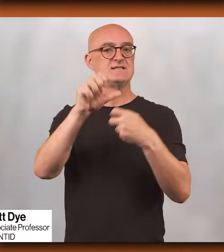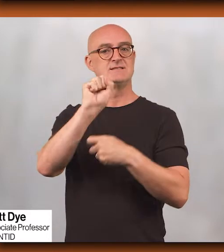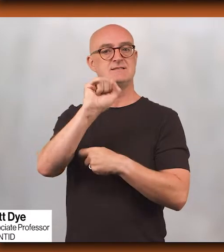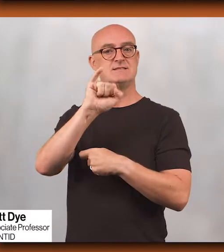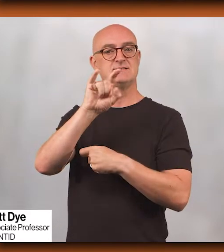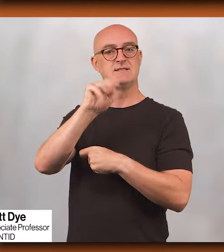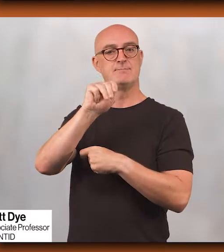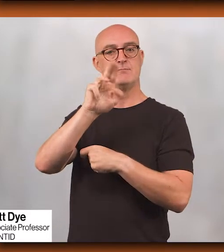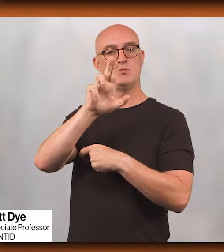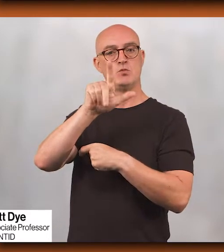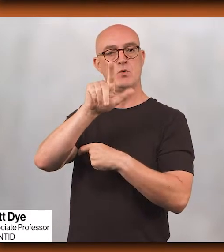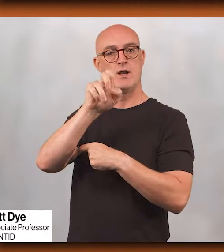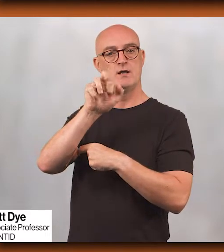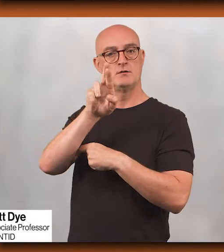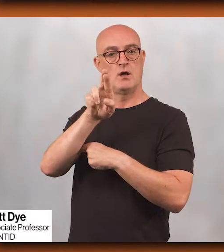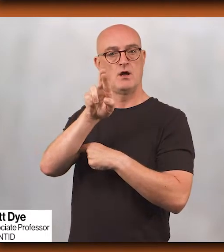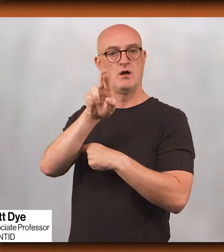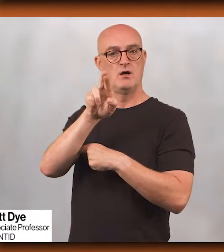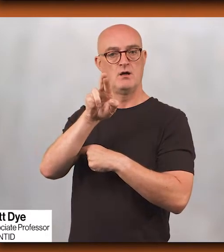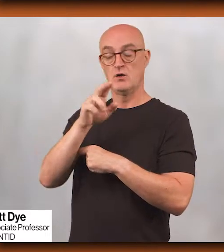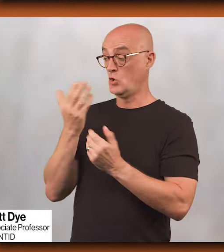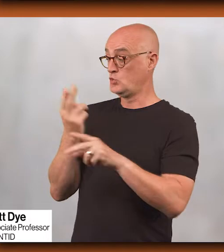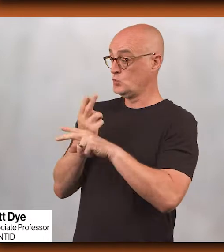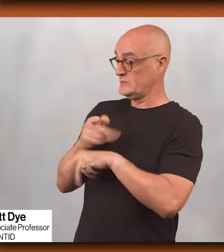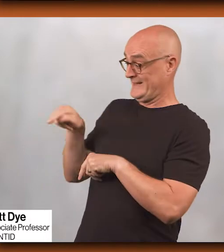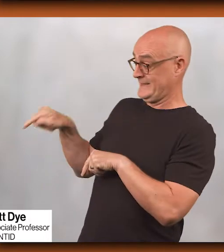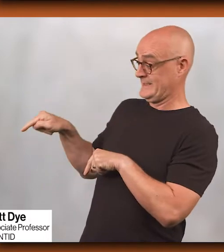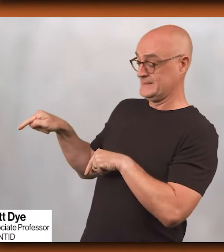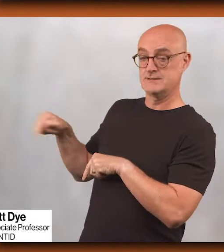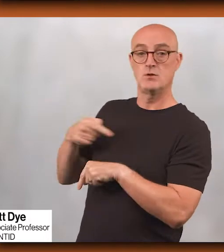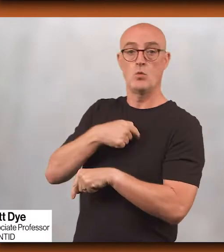in a physics simulator, and it's from the physically-based representation